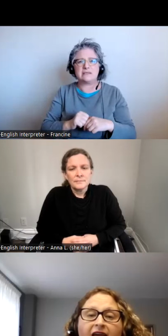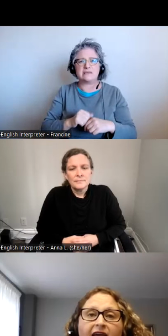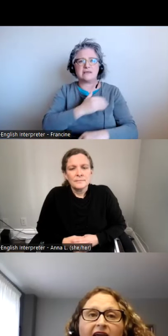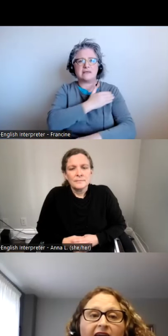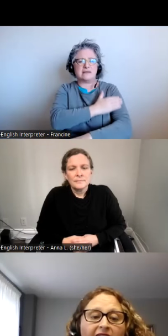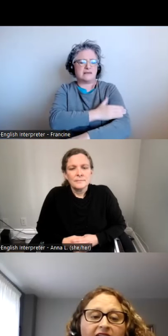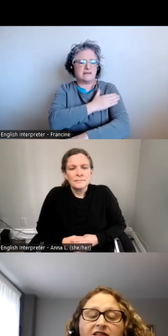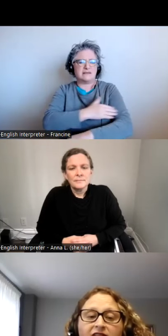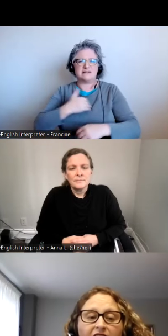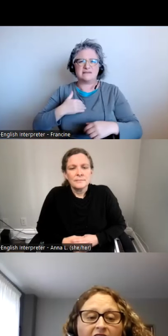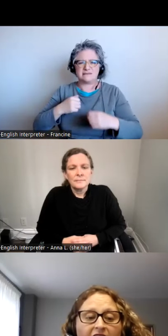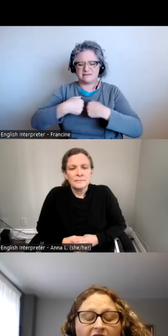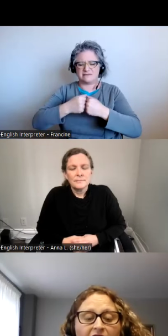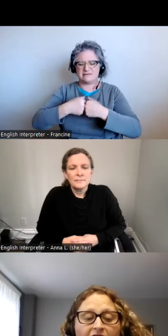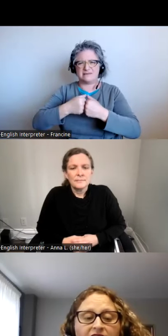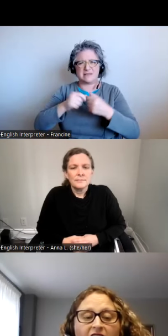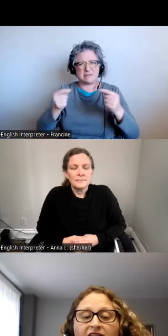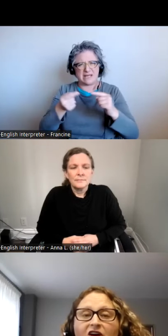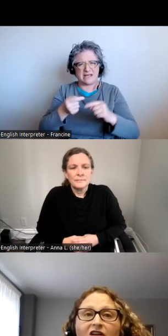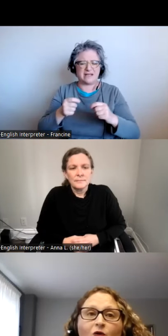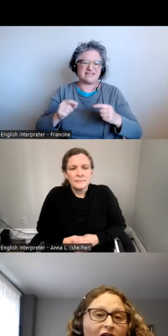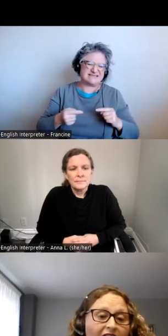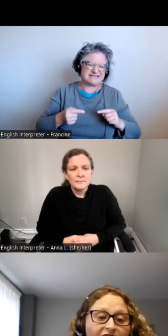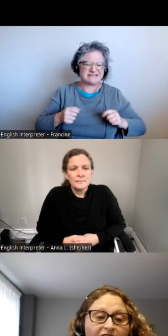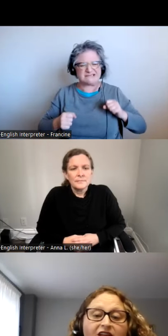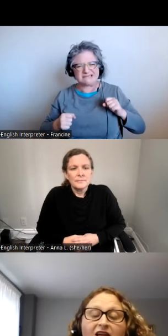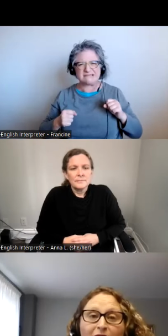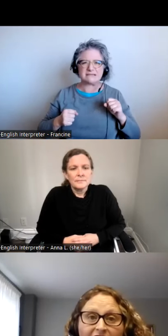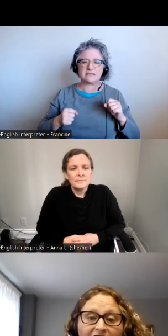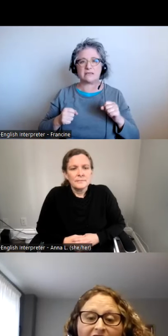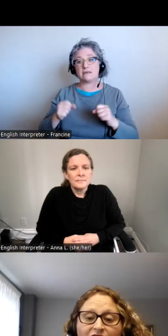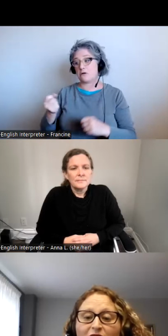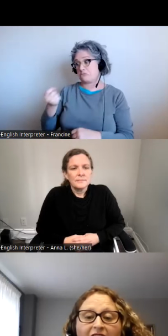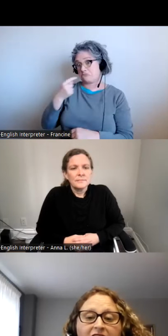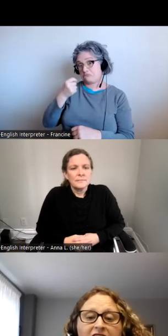be happening. Fatigue is common. Low grade fever and